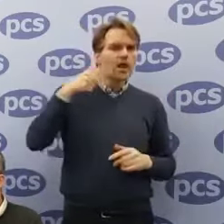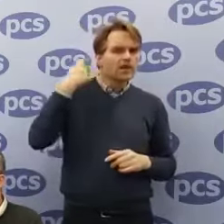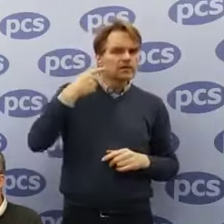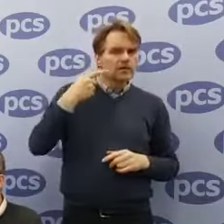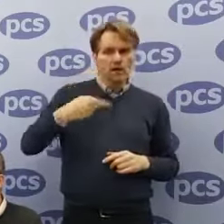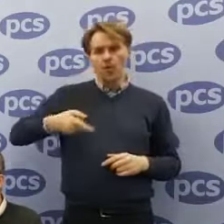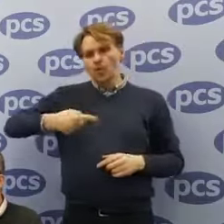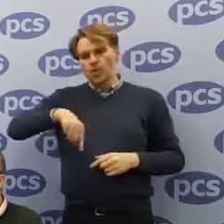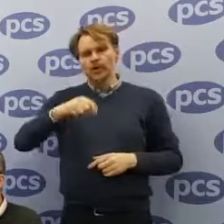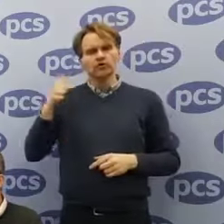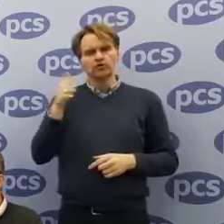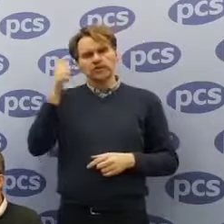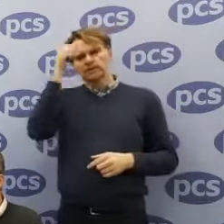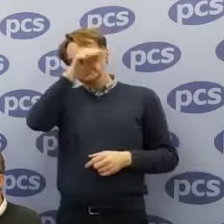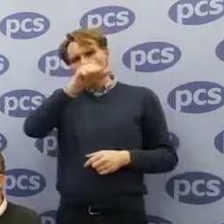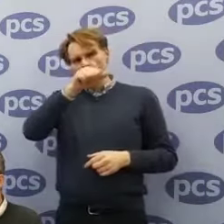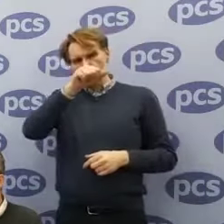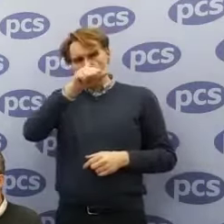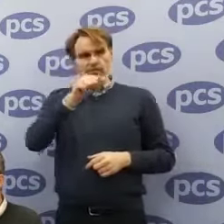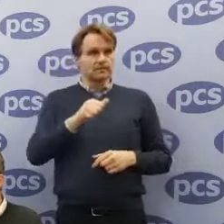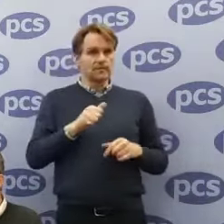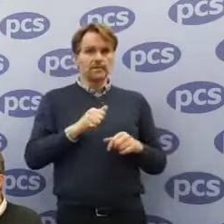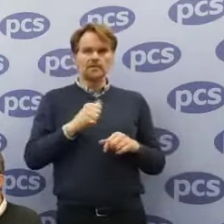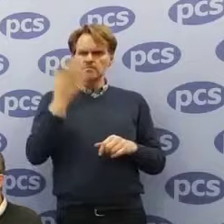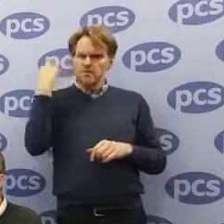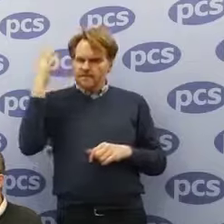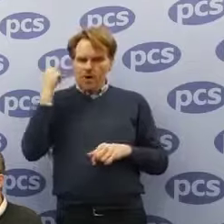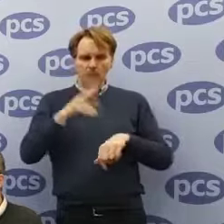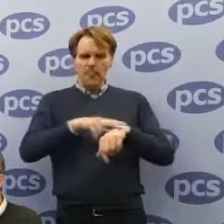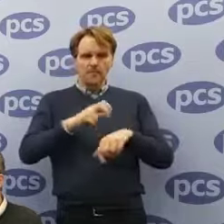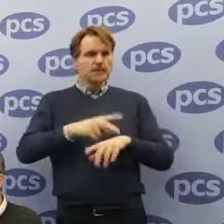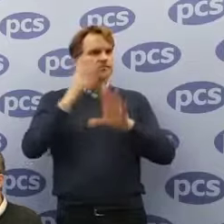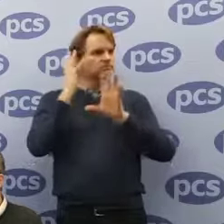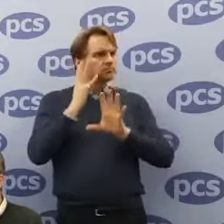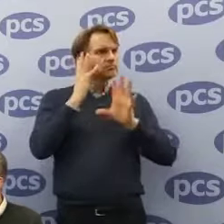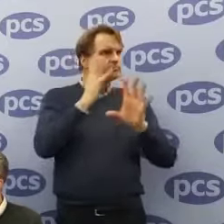spin-doctors as the police marches grew in numbers the Home Office backed down so